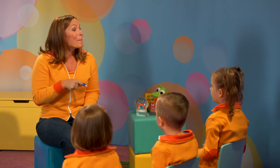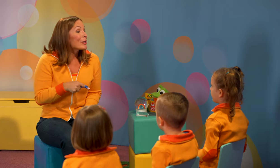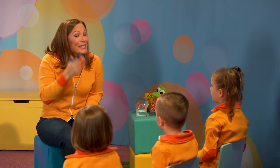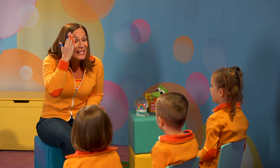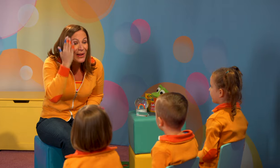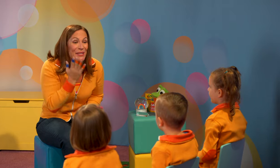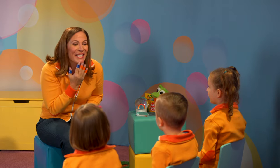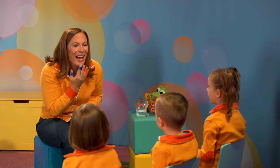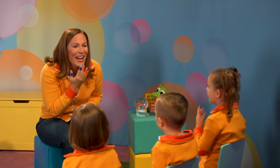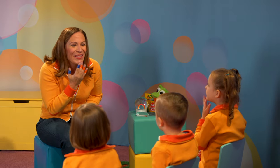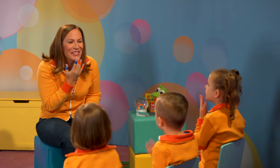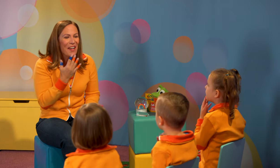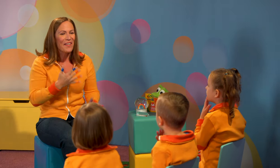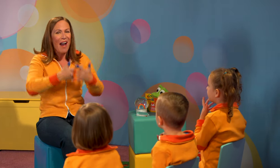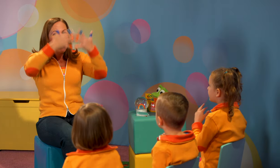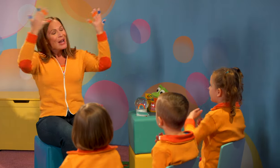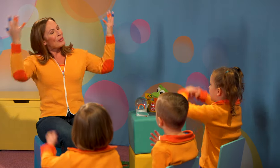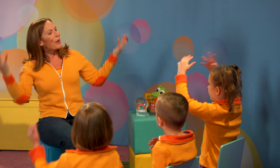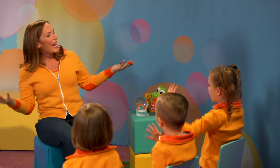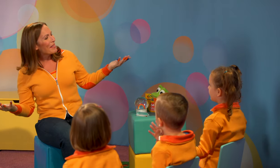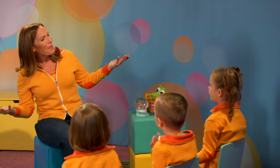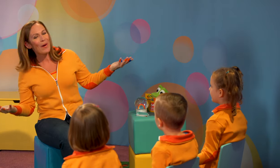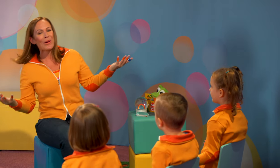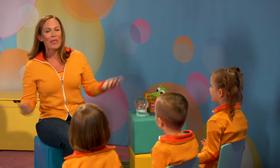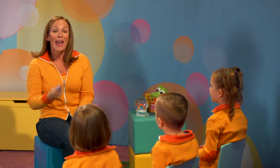And Mercy knows the colors or our rainbow.